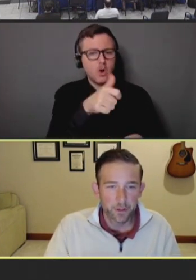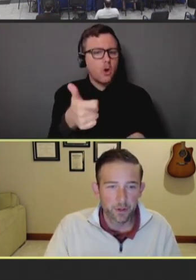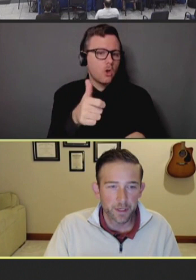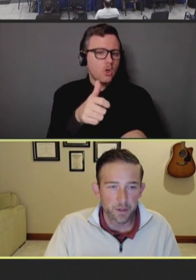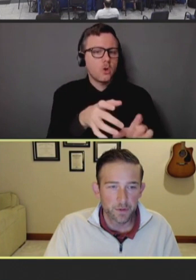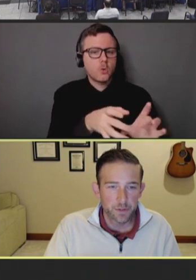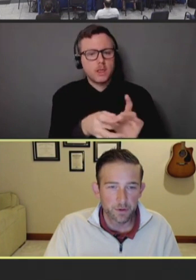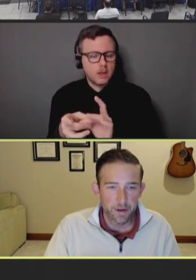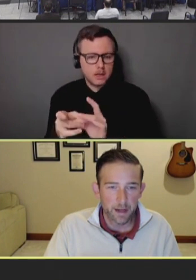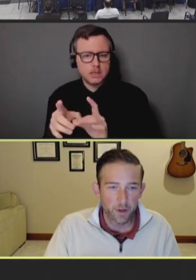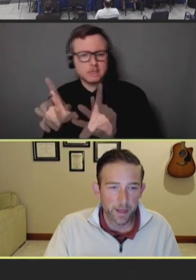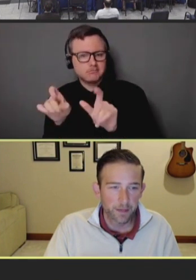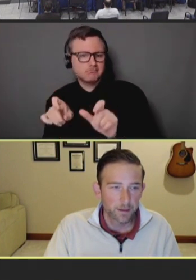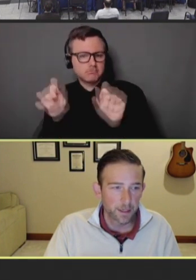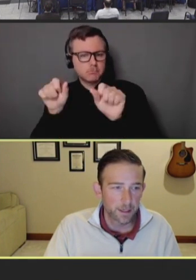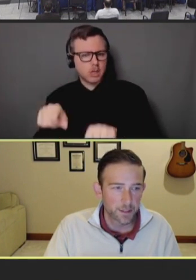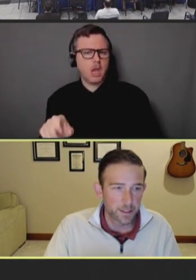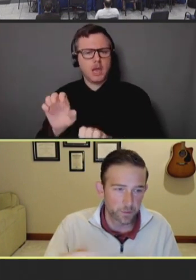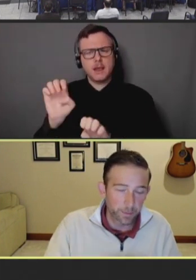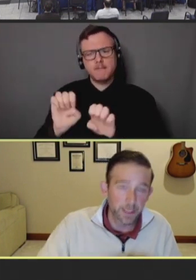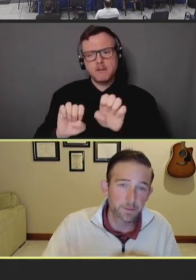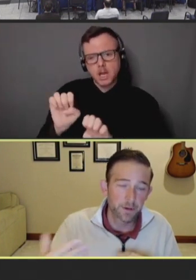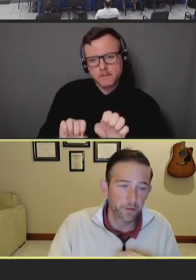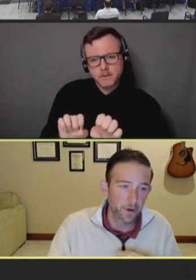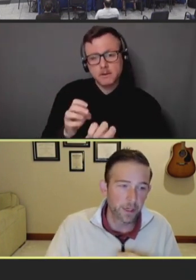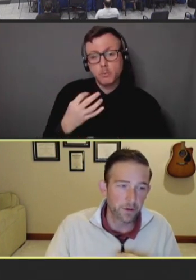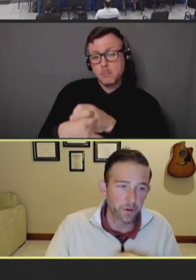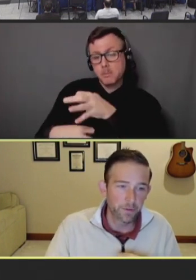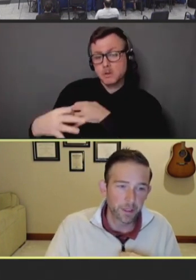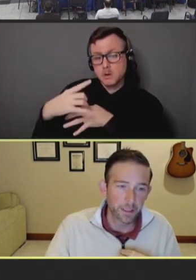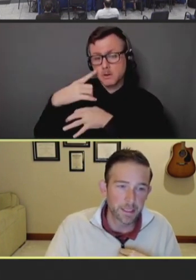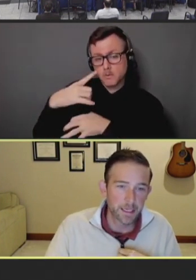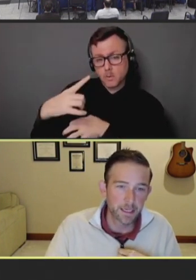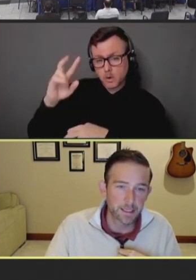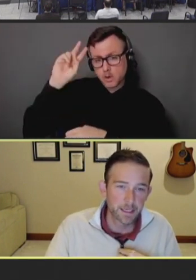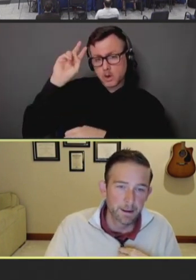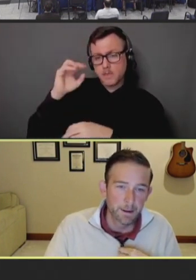could be used to evaluate as a replacement for the monkey neuro virulence test.